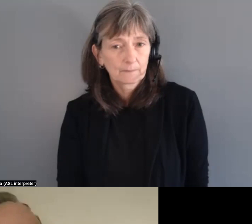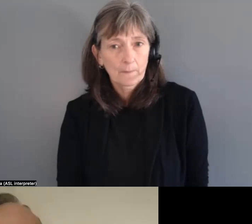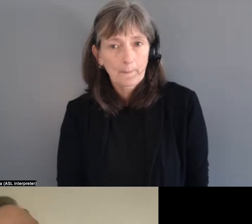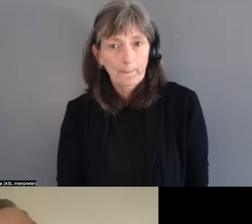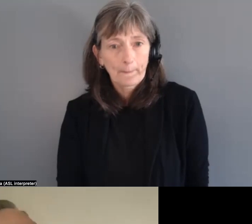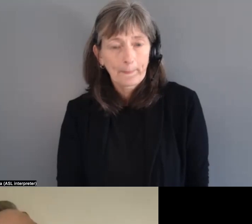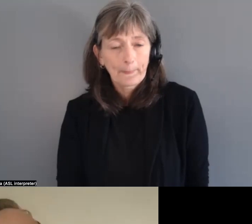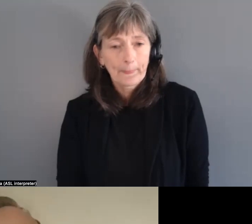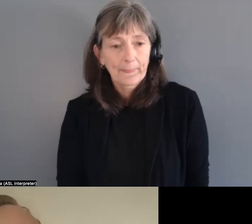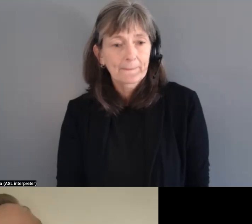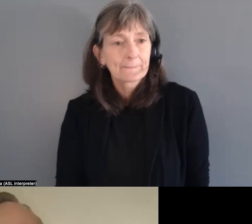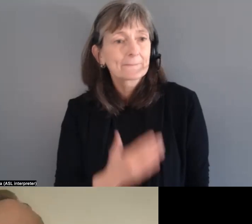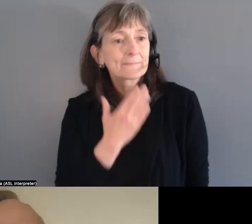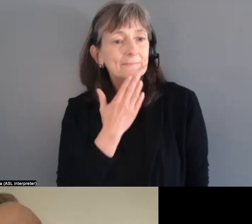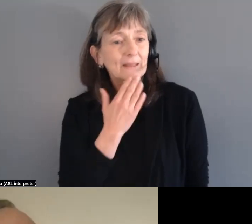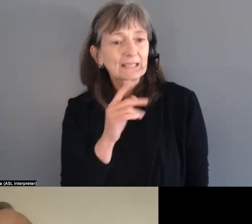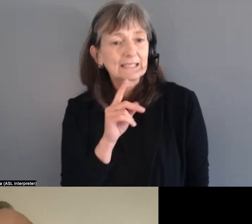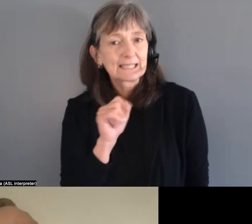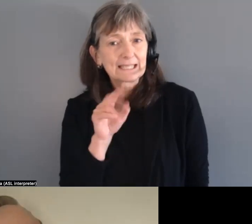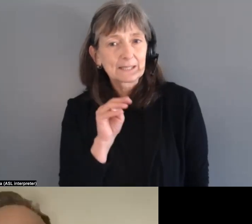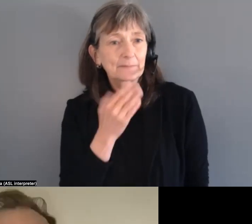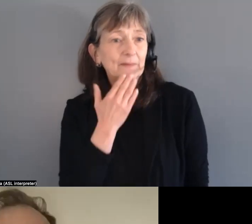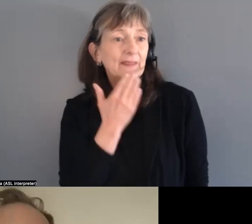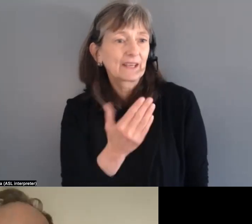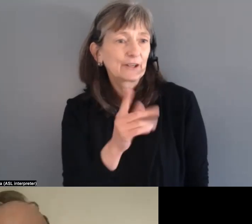Thank you so much Kieron for that presentation.